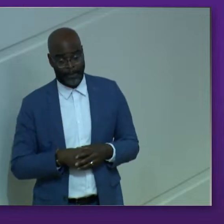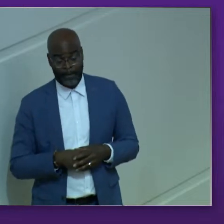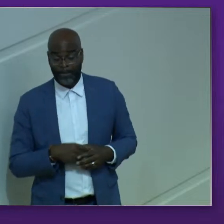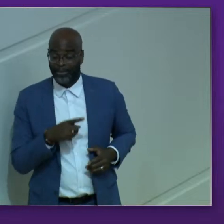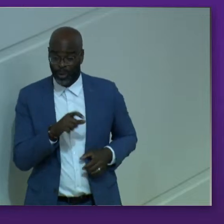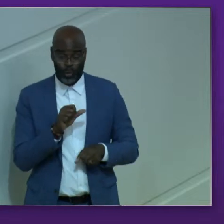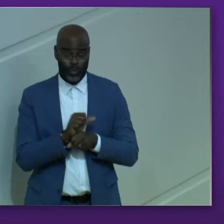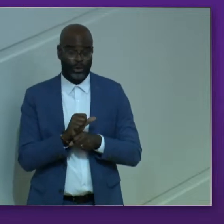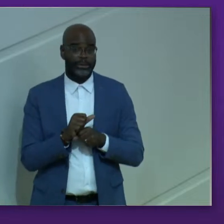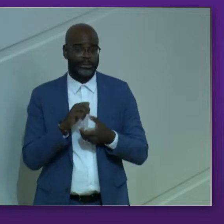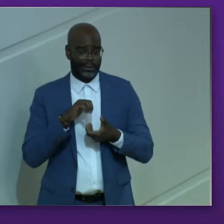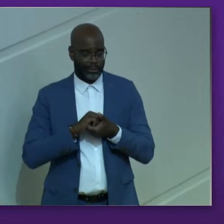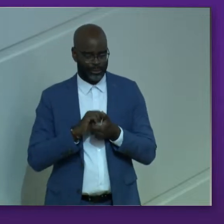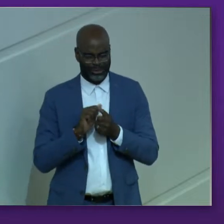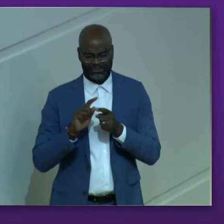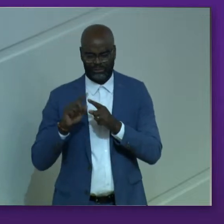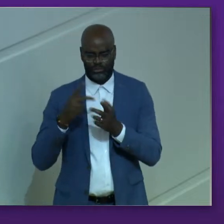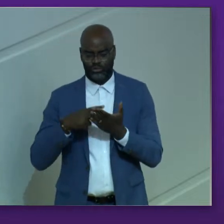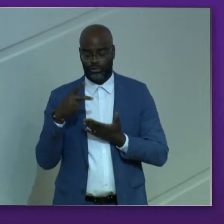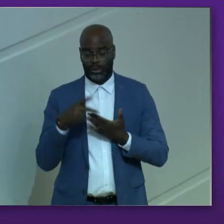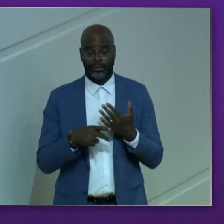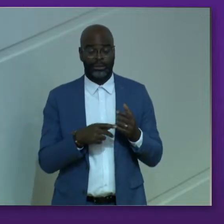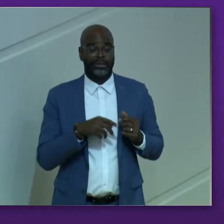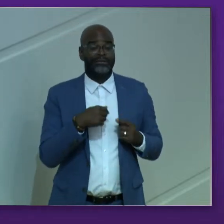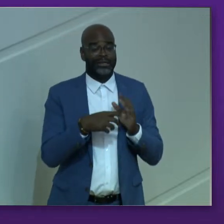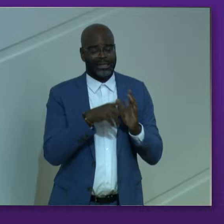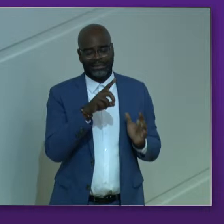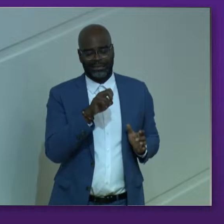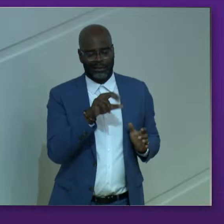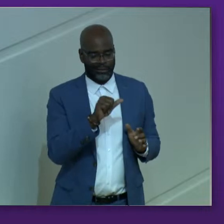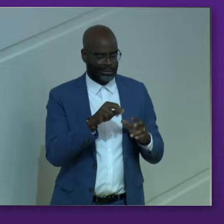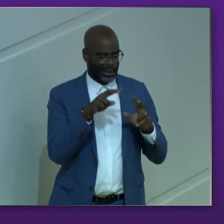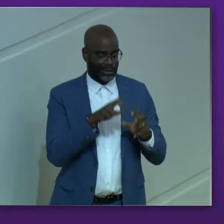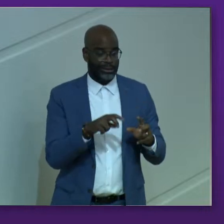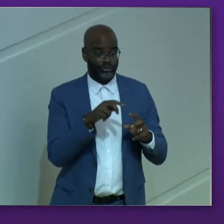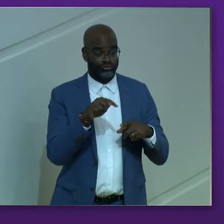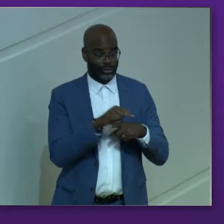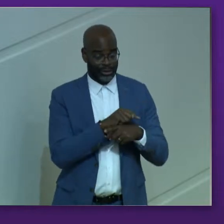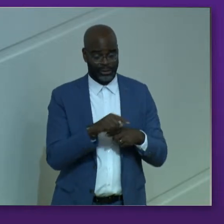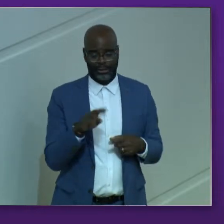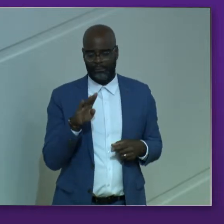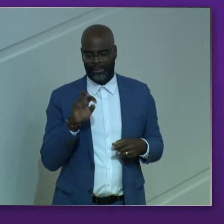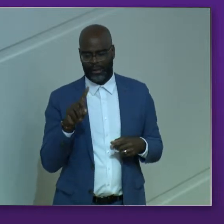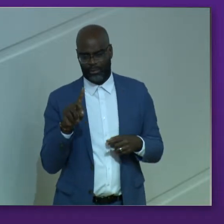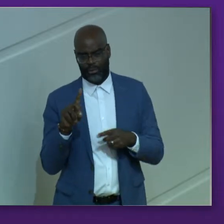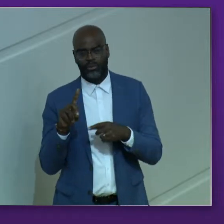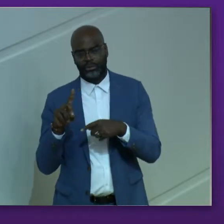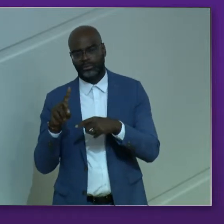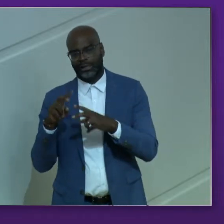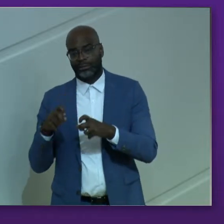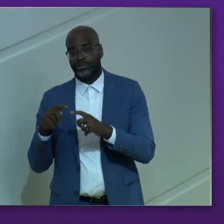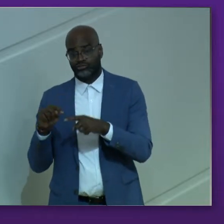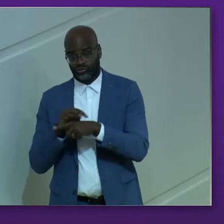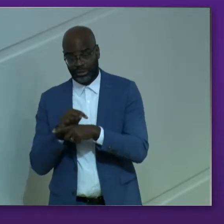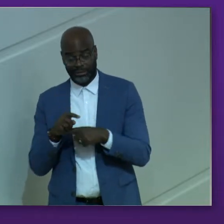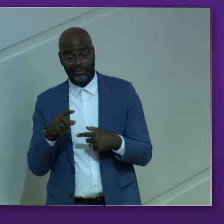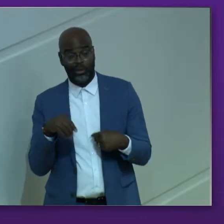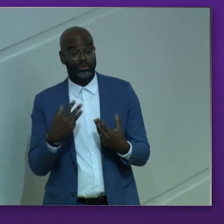TOWARDS BECOMING AN ANTIRACIST INSTITUTION AND THE MONTGOMERY COLLEGE SEARCH ADVOCATE PROGRAM.